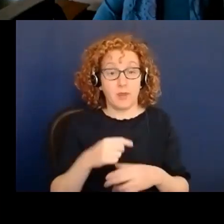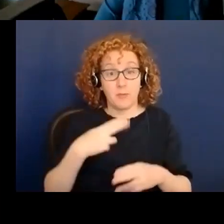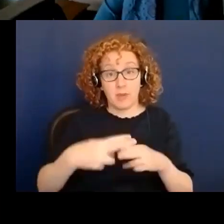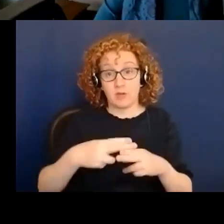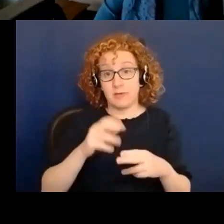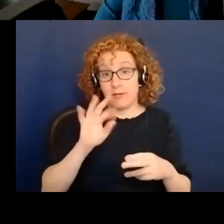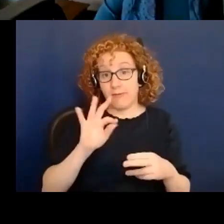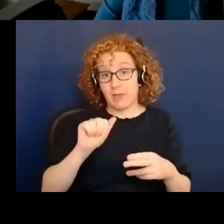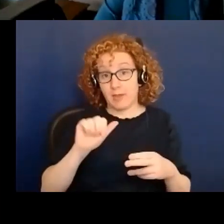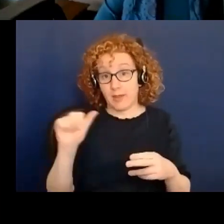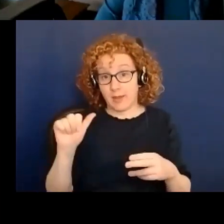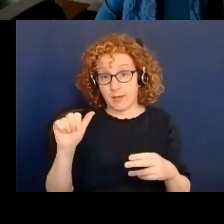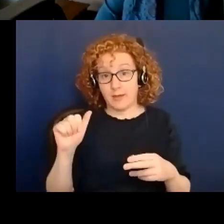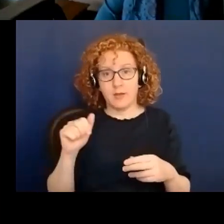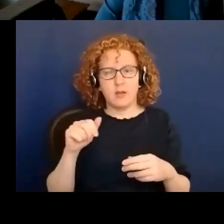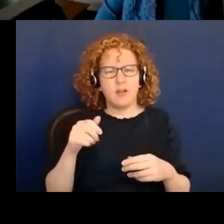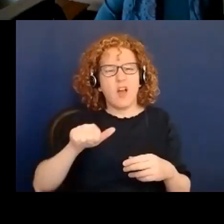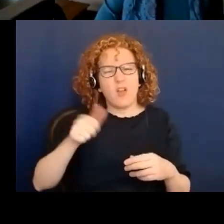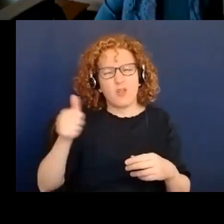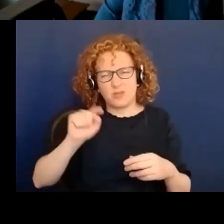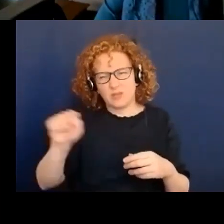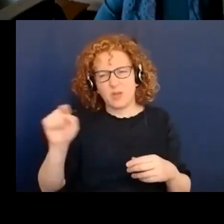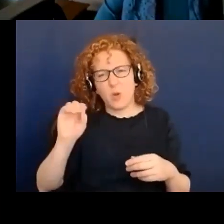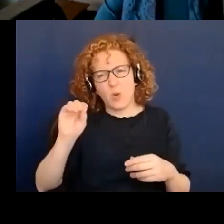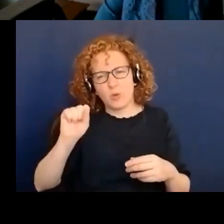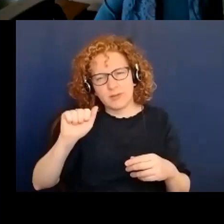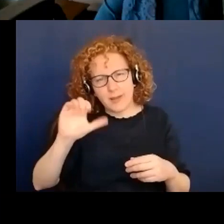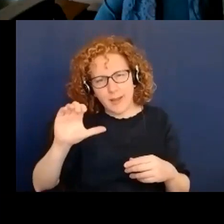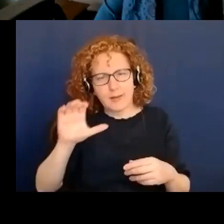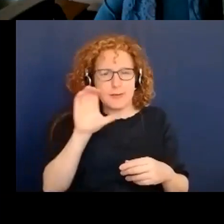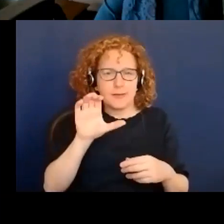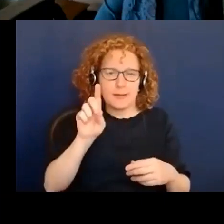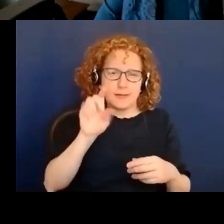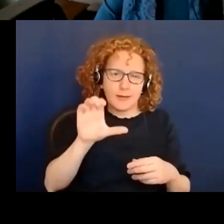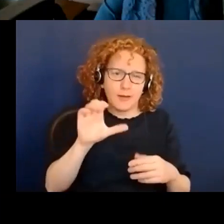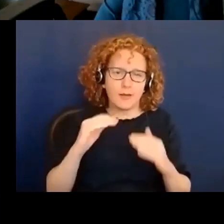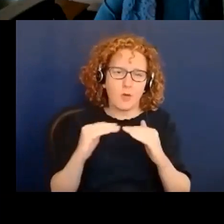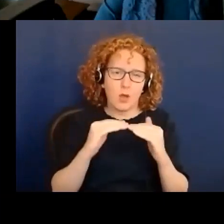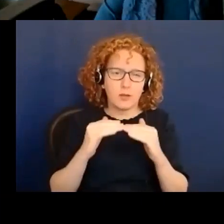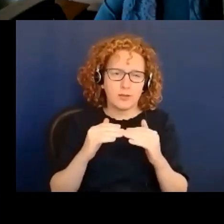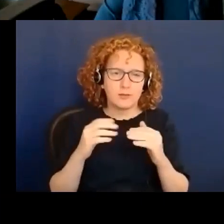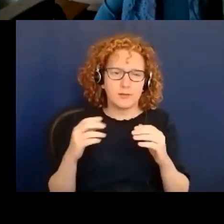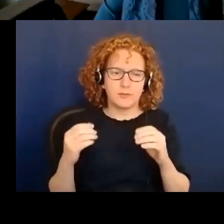others have mentioned OSAC and of course CDC colleagues are on with us i would also um i think